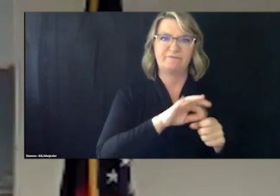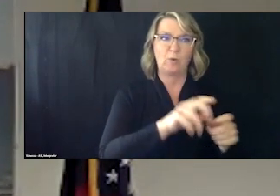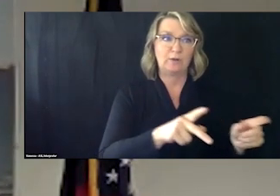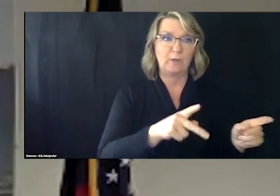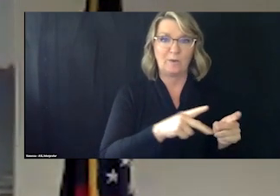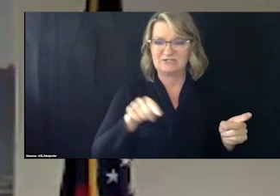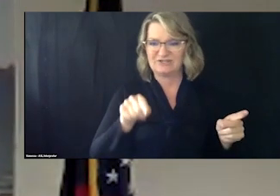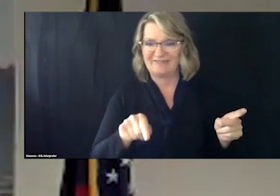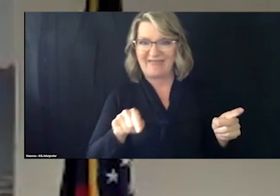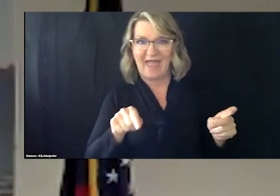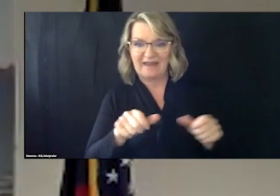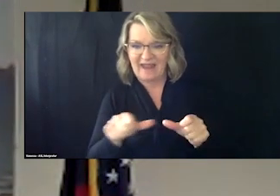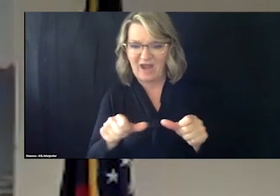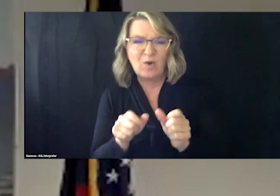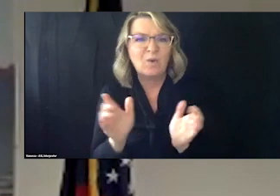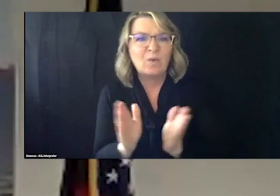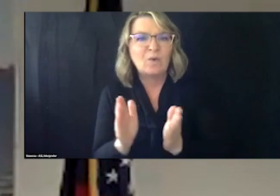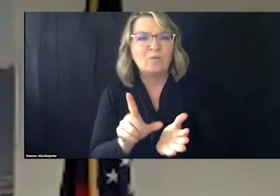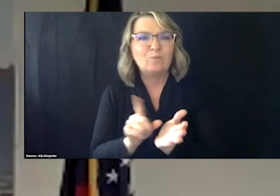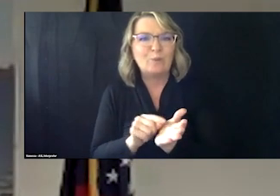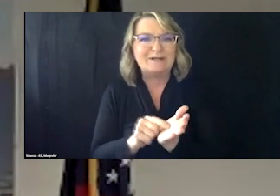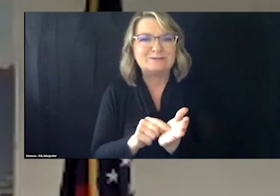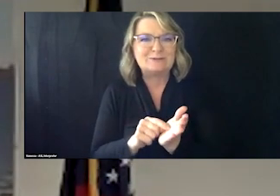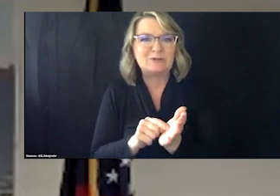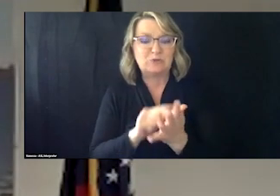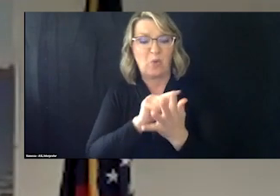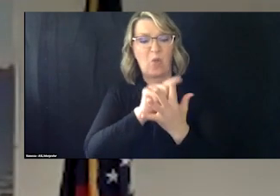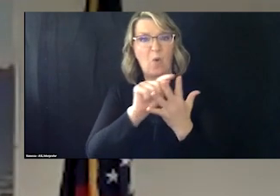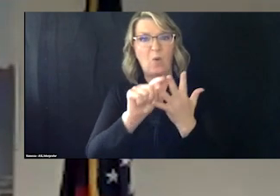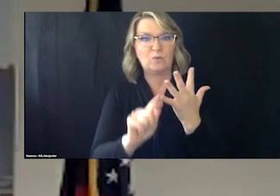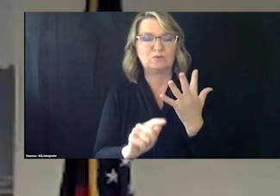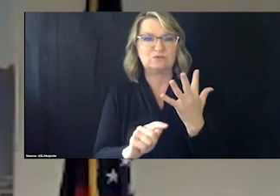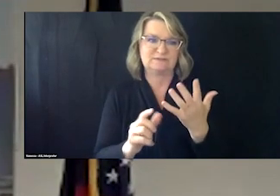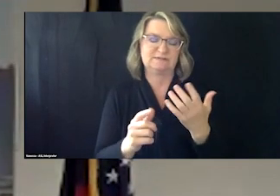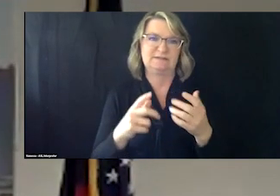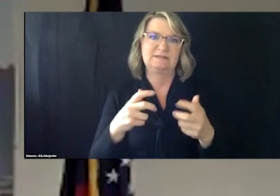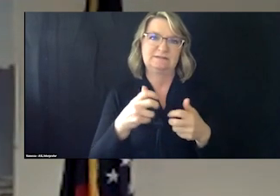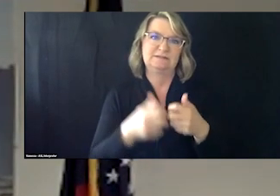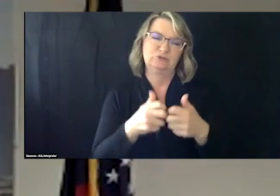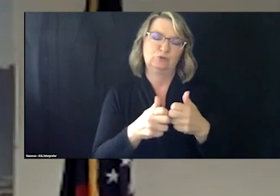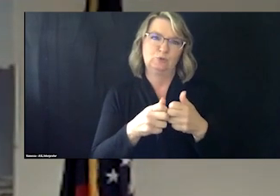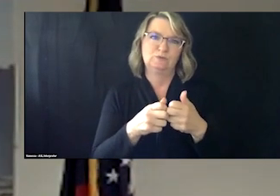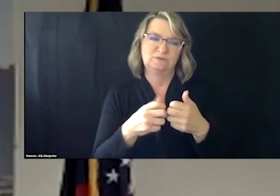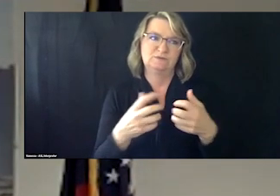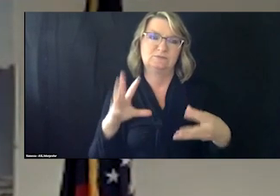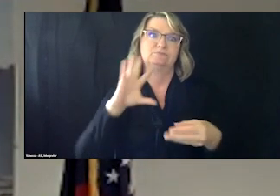with those so as those five overlapping issues that caused that we're currently going through